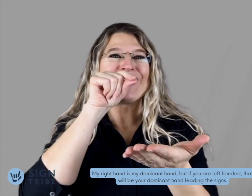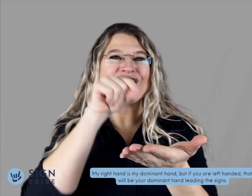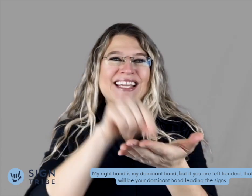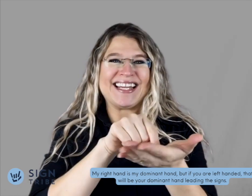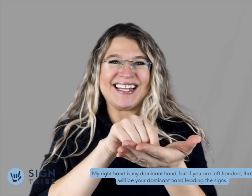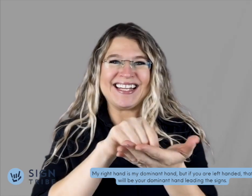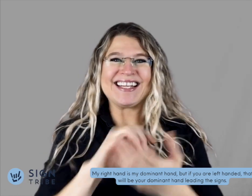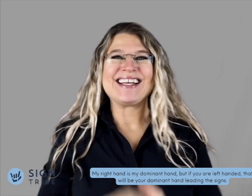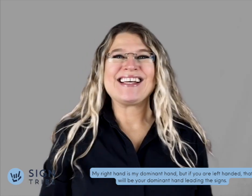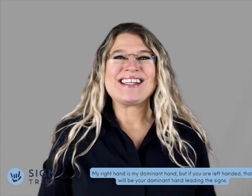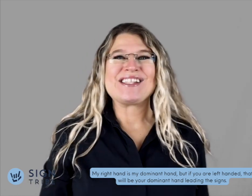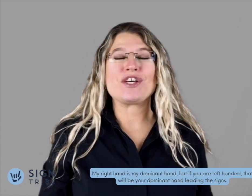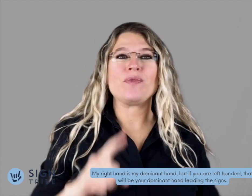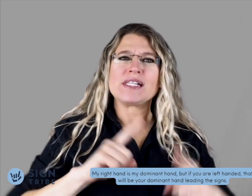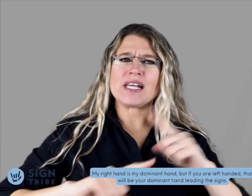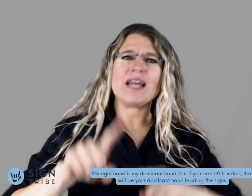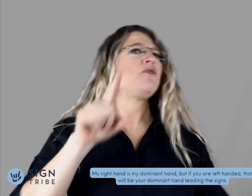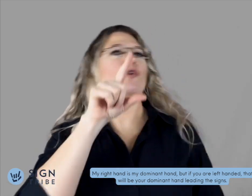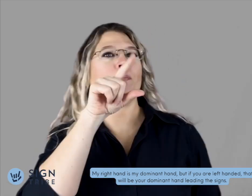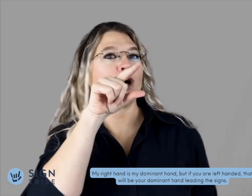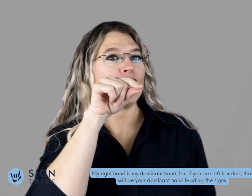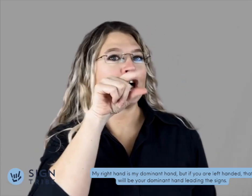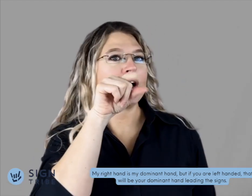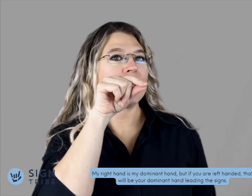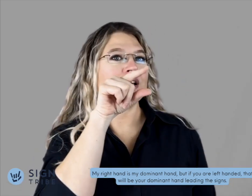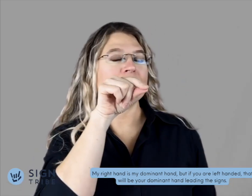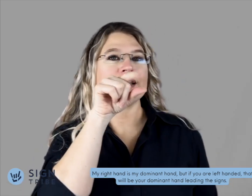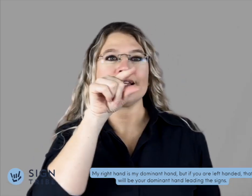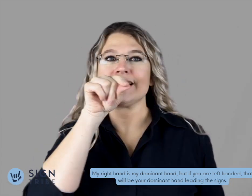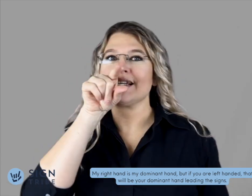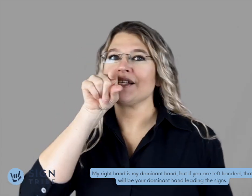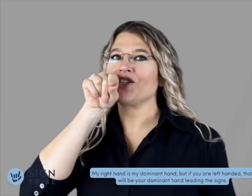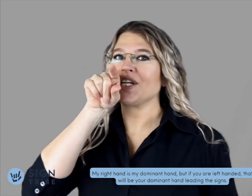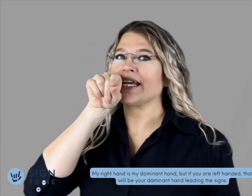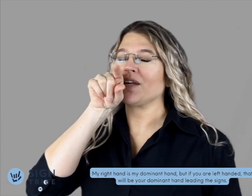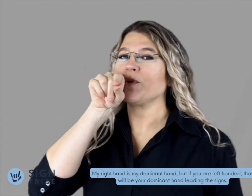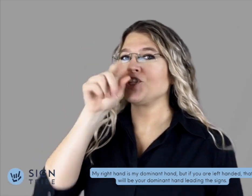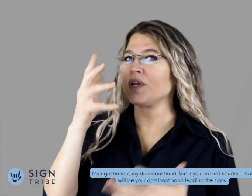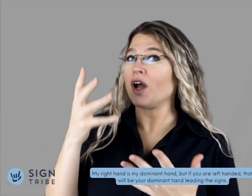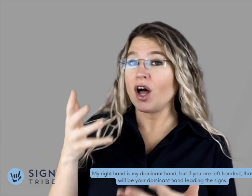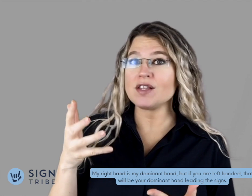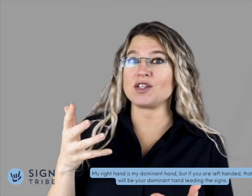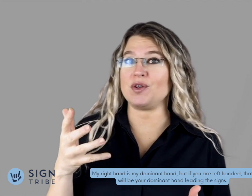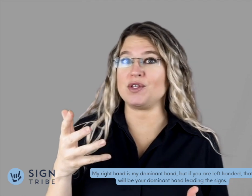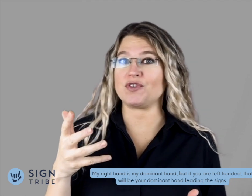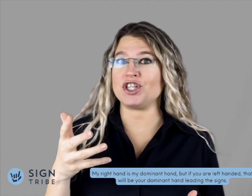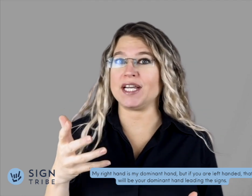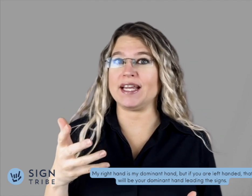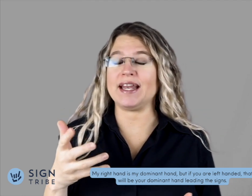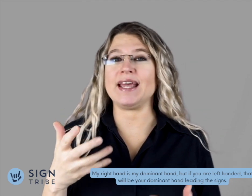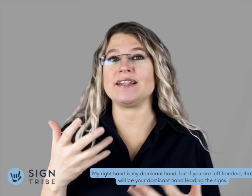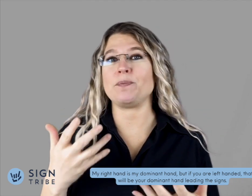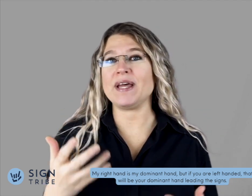Chicken. So the sign for bird is this, chicken, which you can also use for chicken and depending